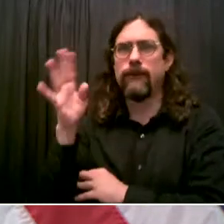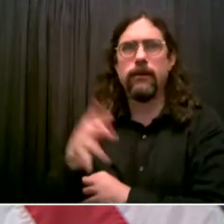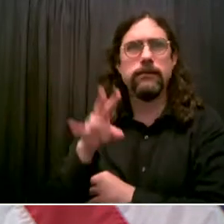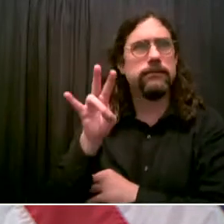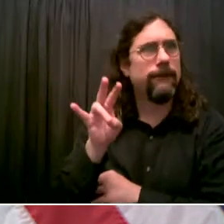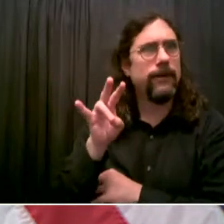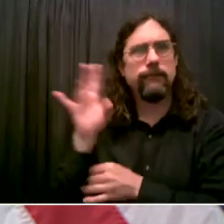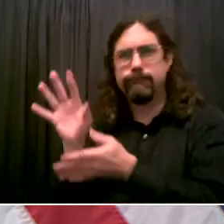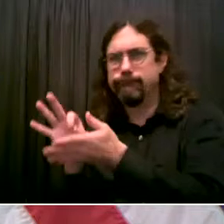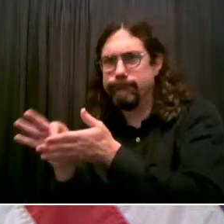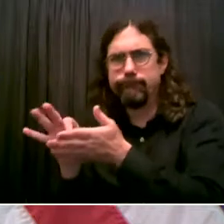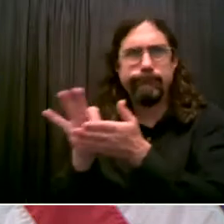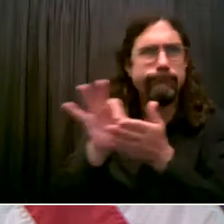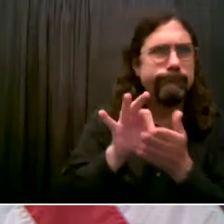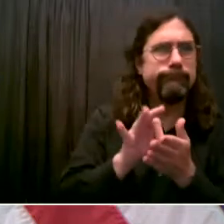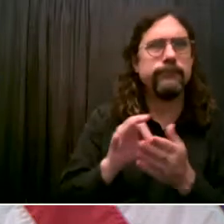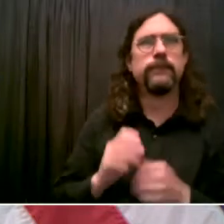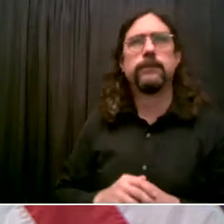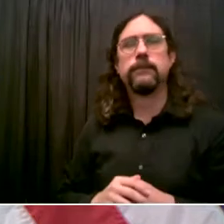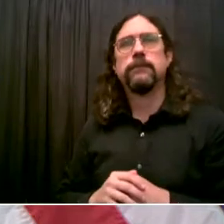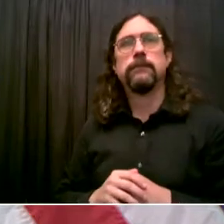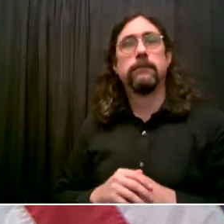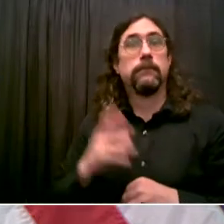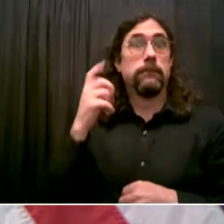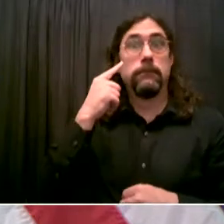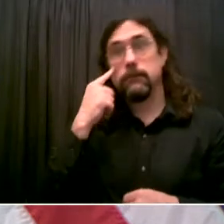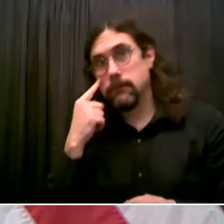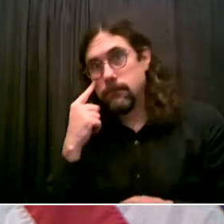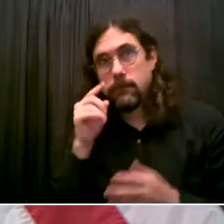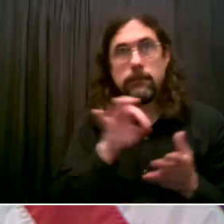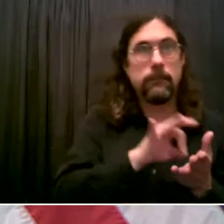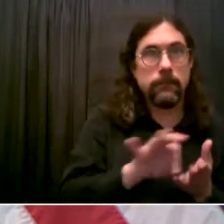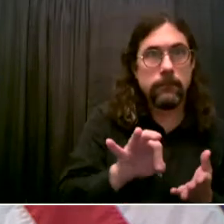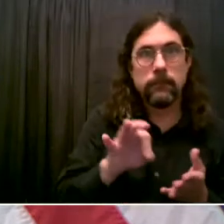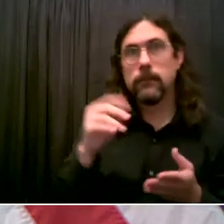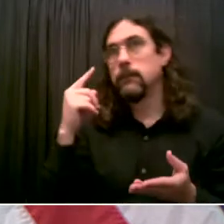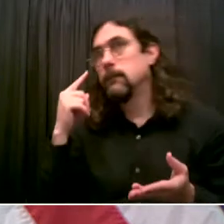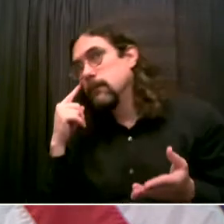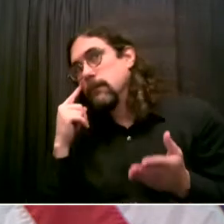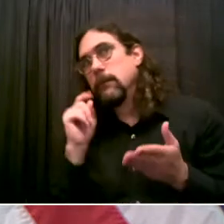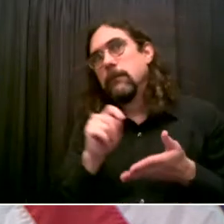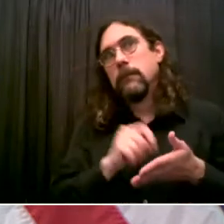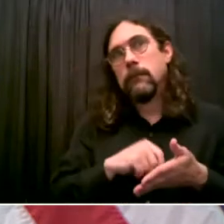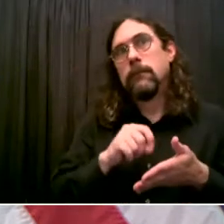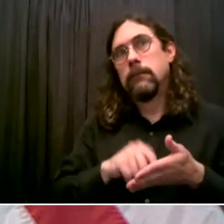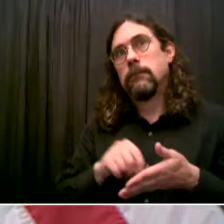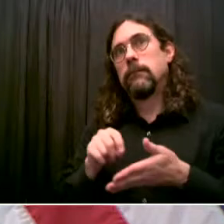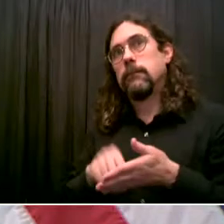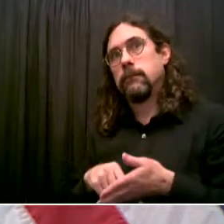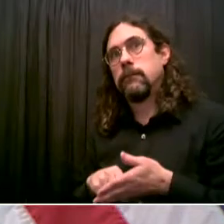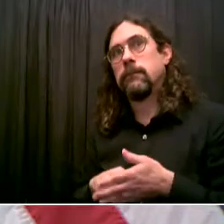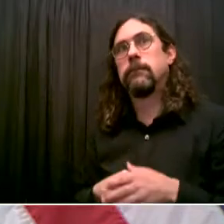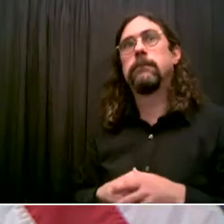MORE WORK TO DO. I AM INSIRPED THE OUTREACH WORKERS AND STAFF ARE OUT THERE 24/7 WORKING TO MAKE A BREAKTHROUGH. THIS ALIGNS WH ITWHAT WE HAVE